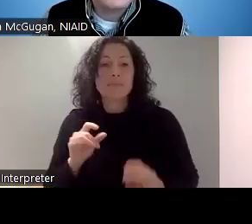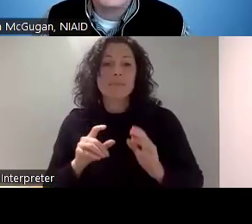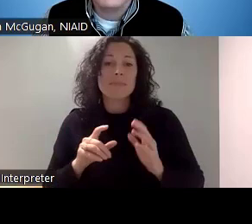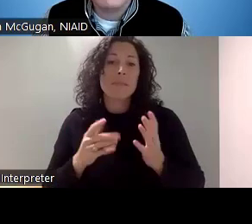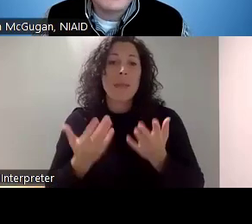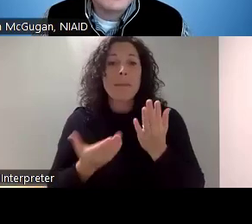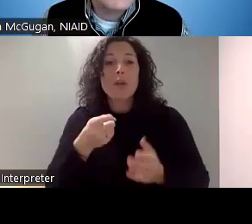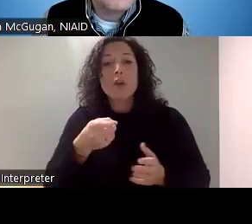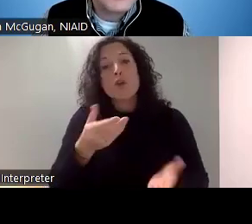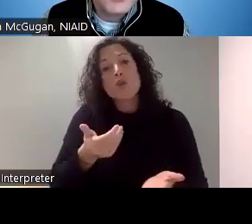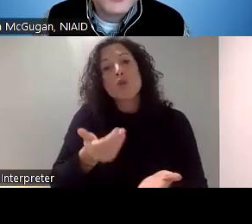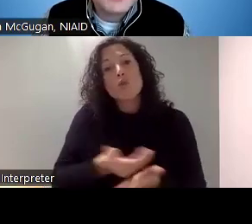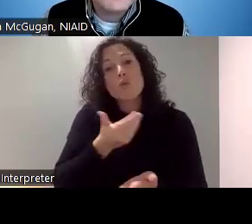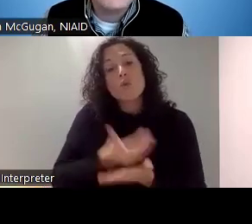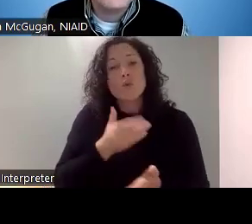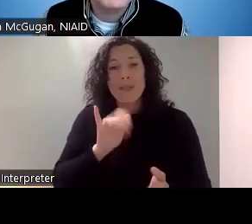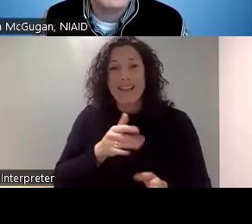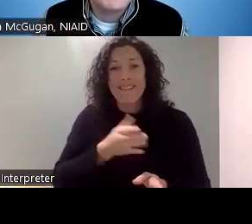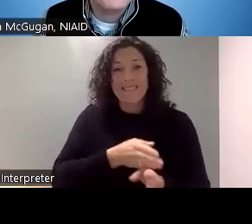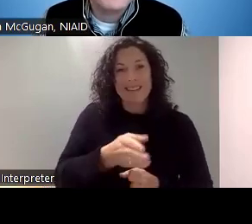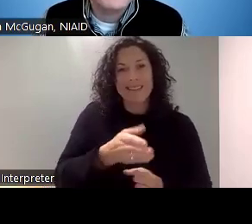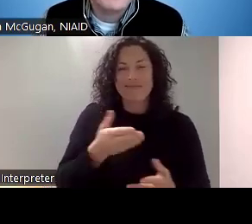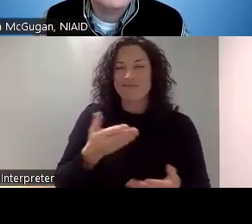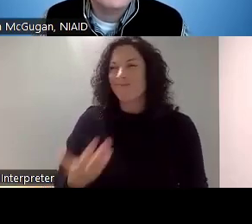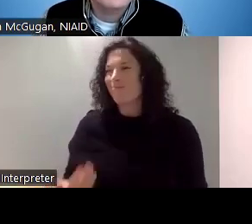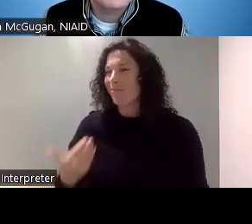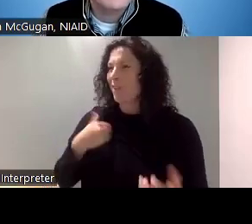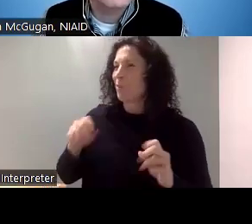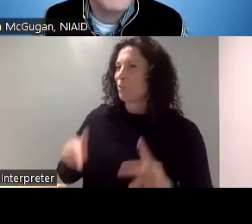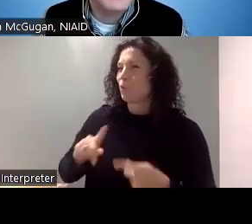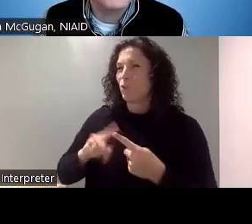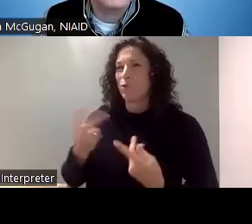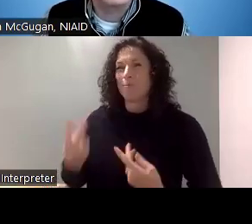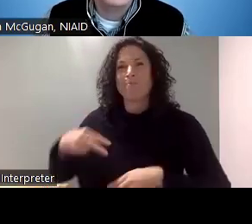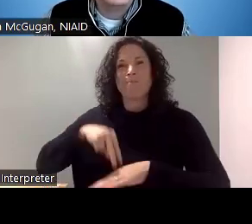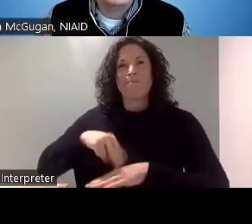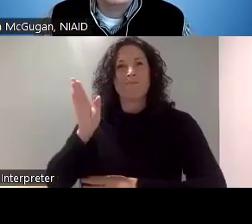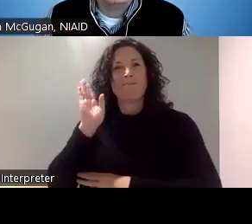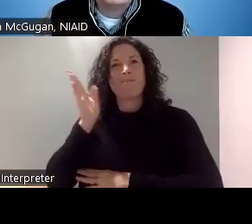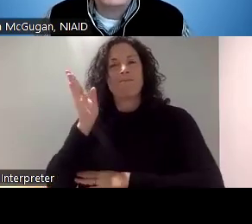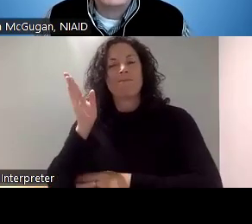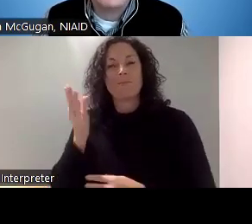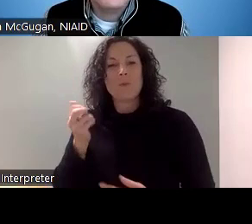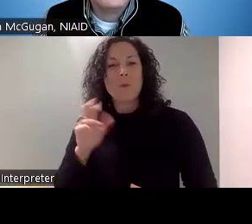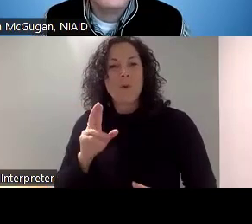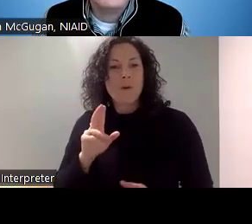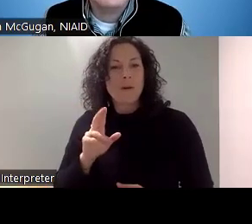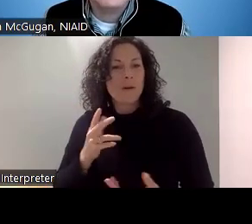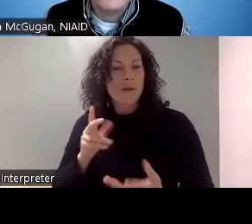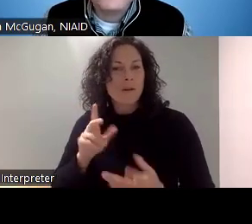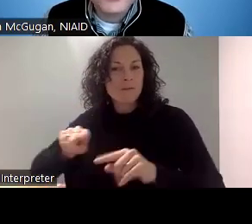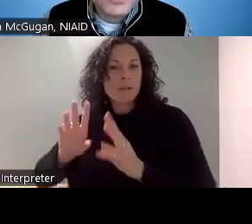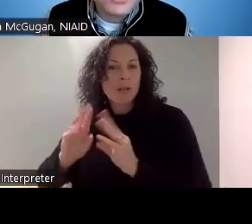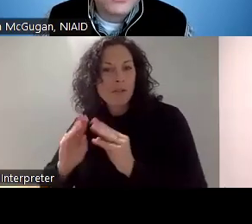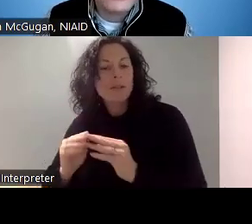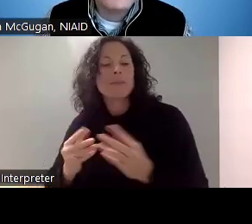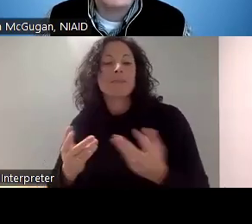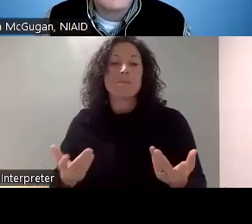or you have not had the opportunity to present your science in this type of venue. Fortunately, there are also several tools you can use